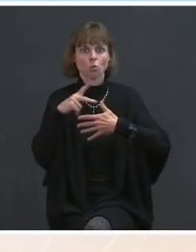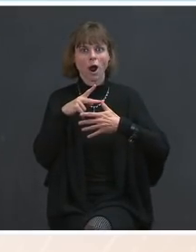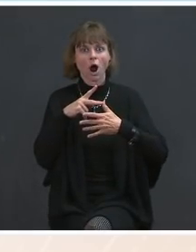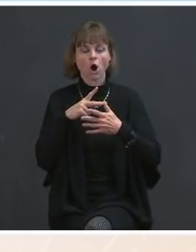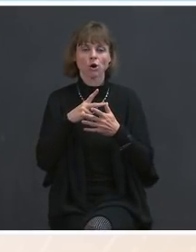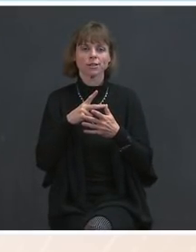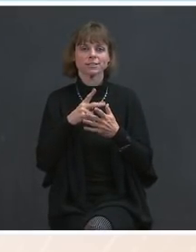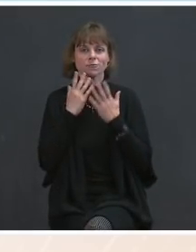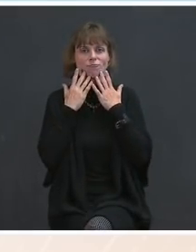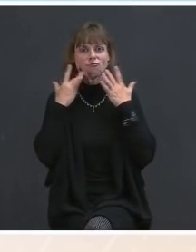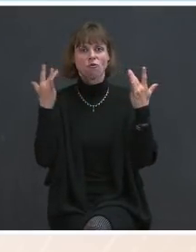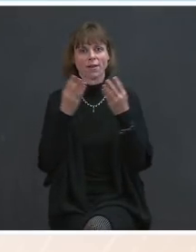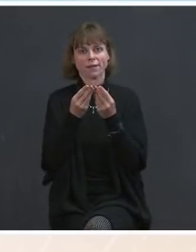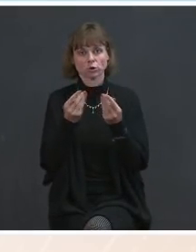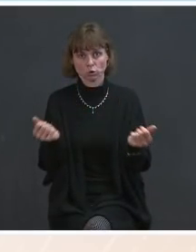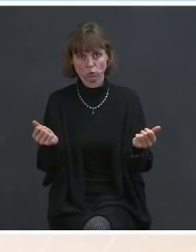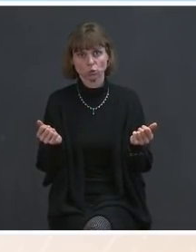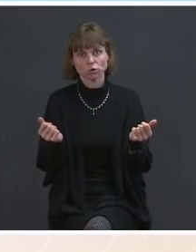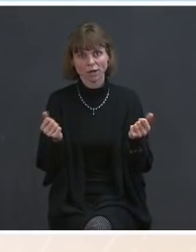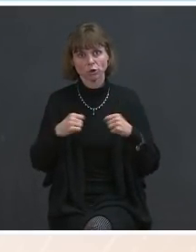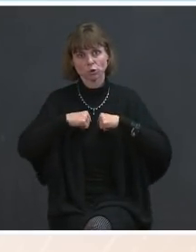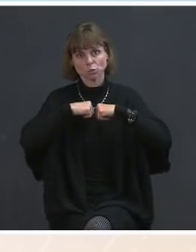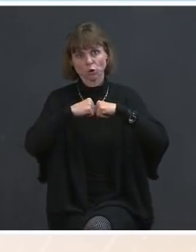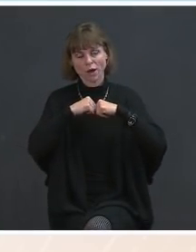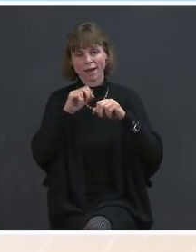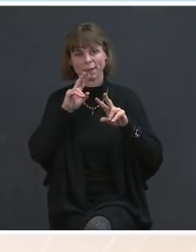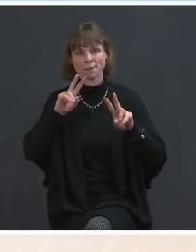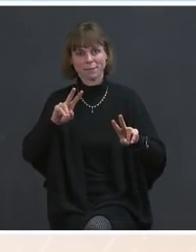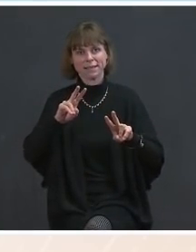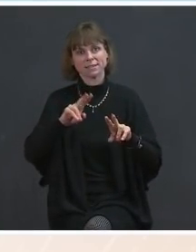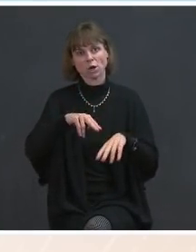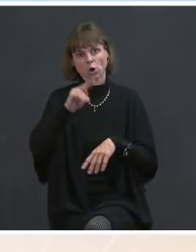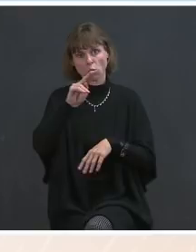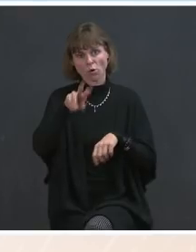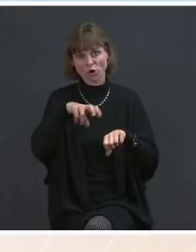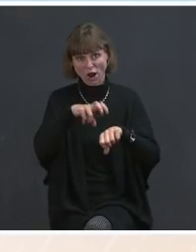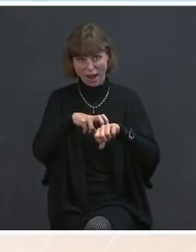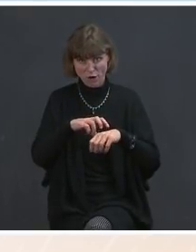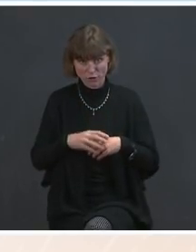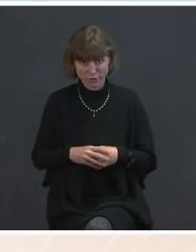to safeguard and advance the hard-won peace in Northern Ireland. We would, of course, encourage you to speak